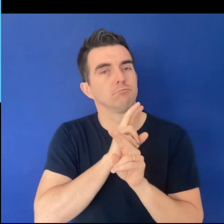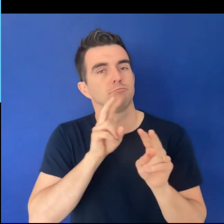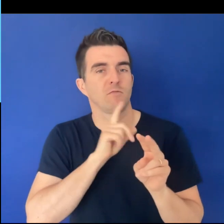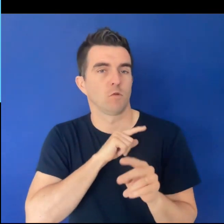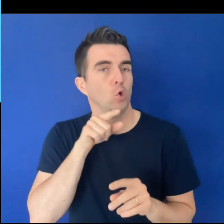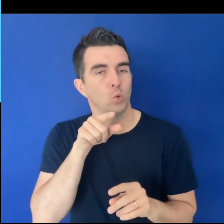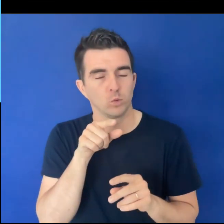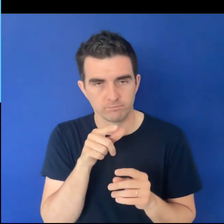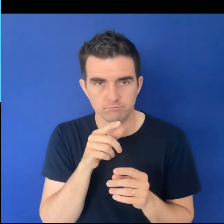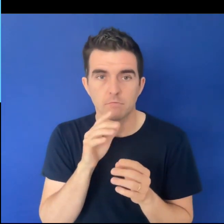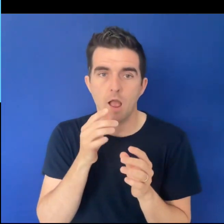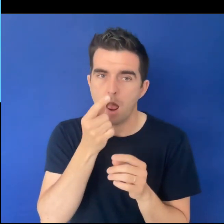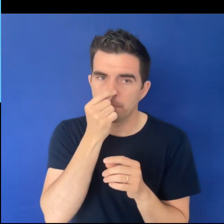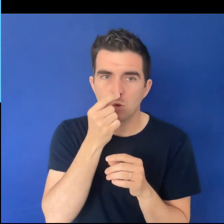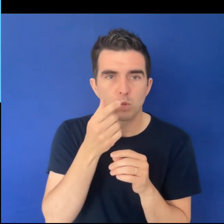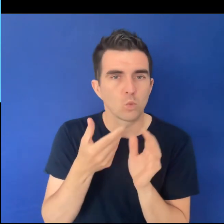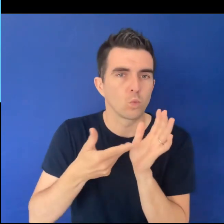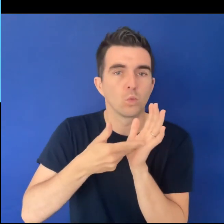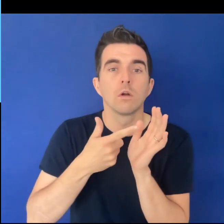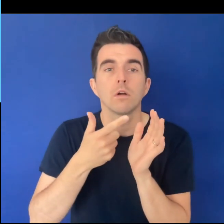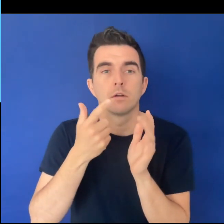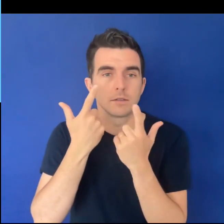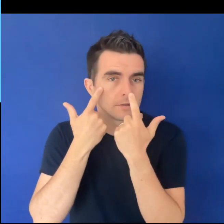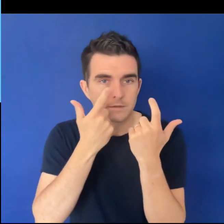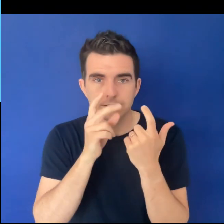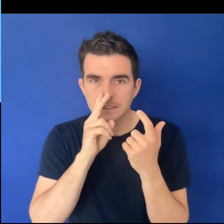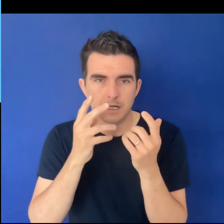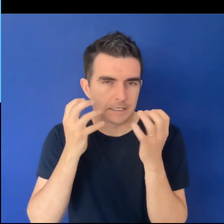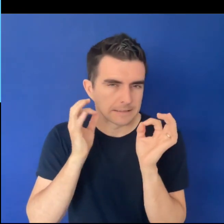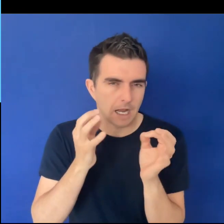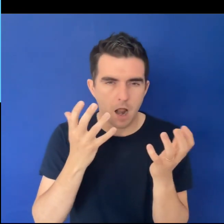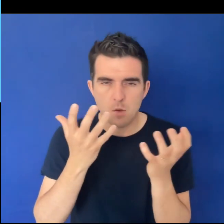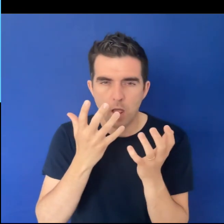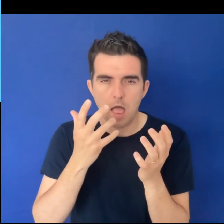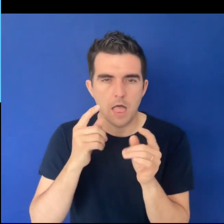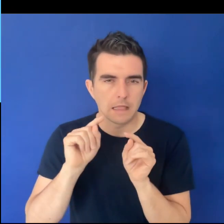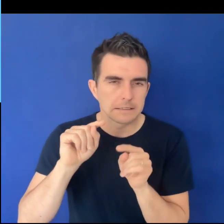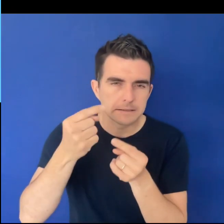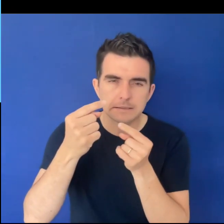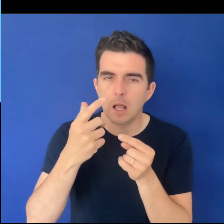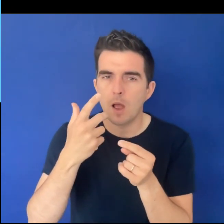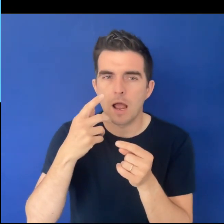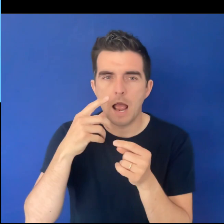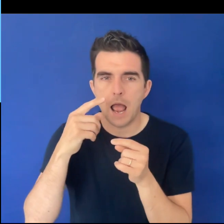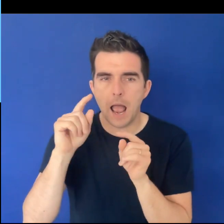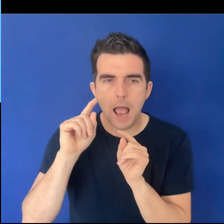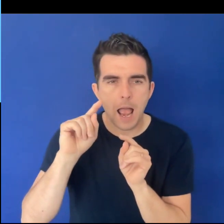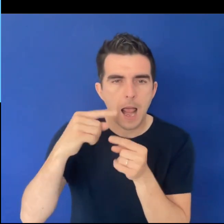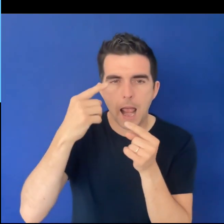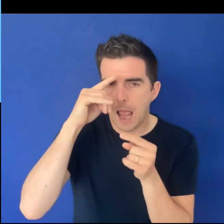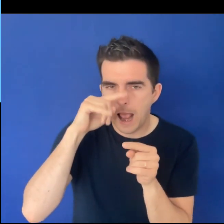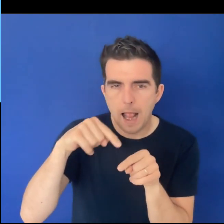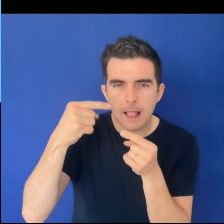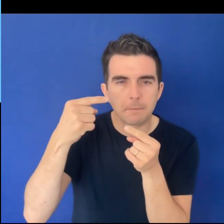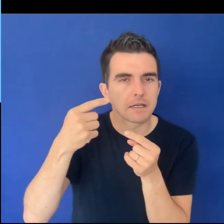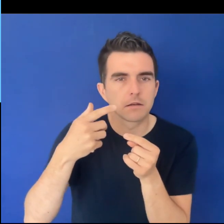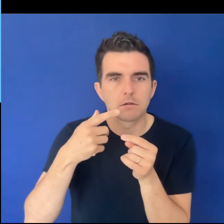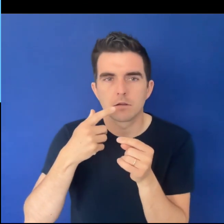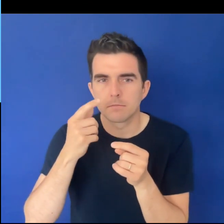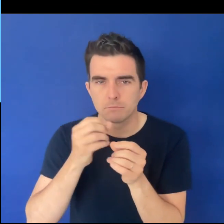Enable visible hitboxes to allow you to see the exact movement of an attack or enemy, enabling you to be sure all of your attacks land